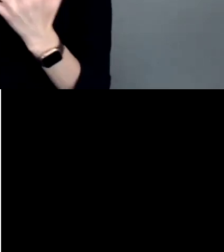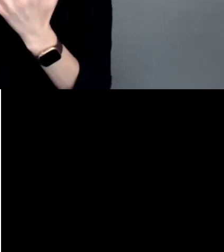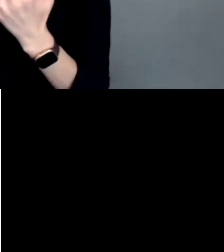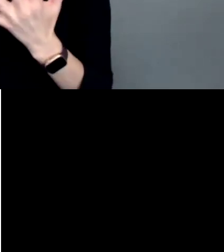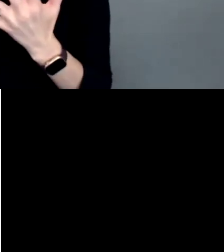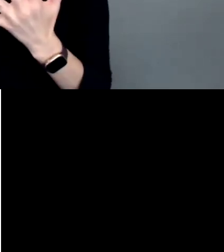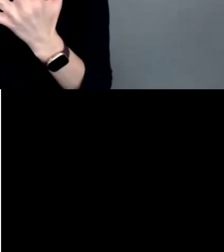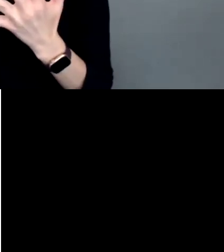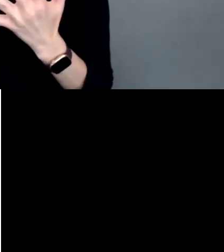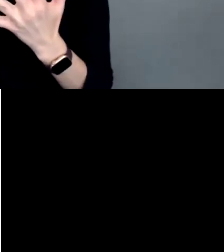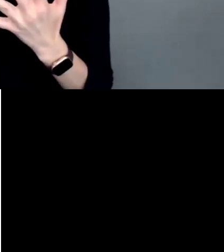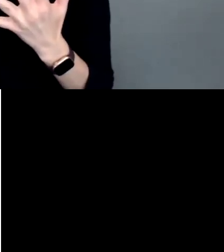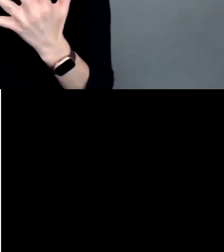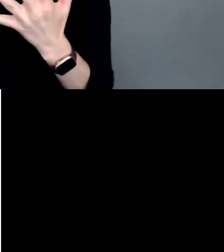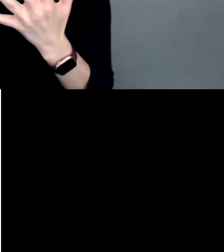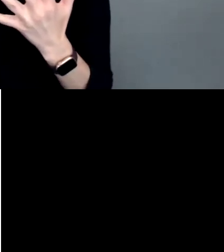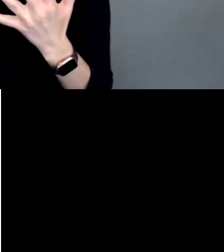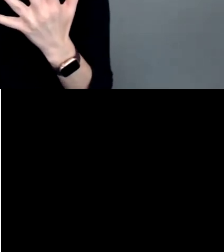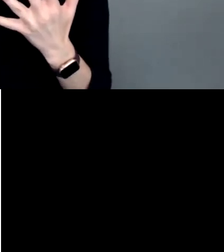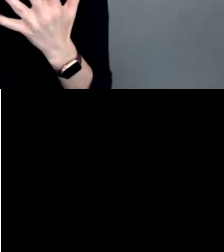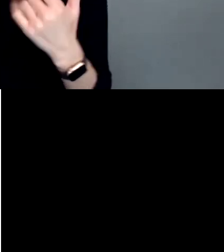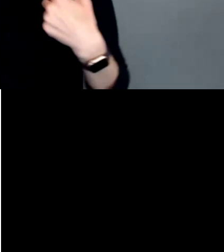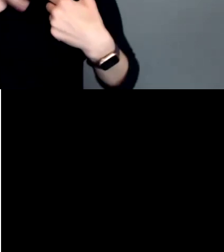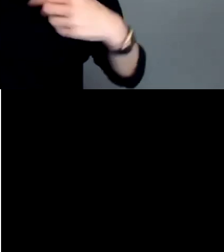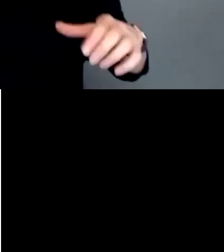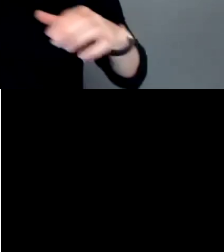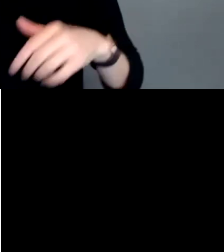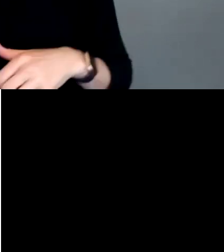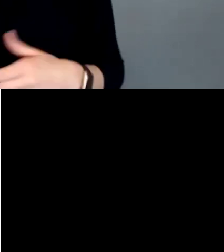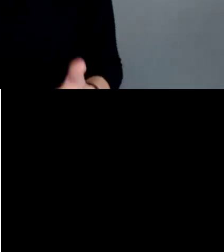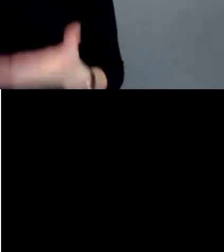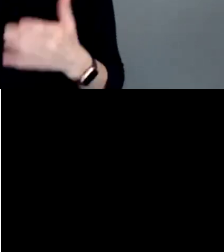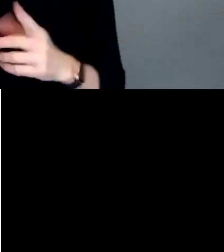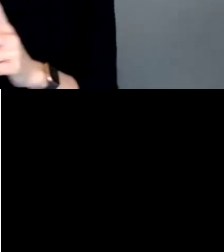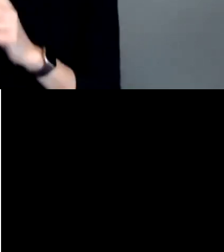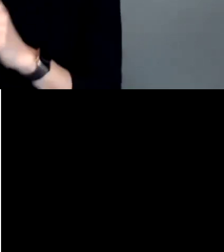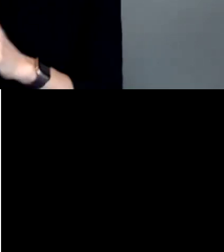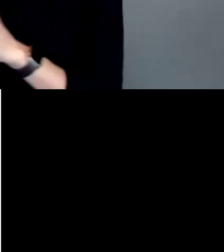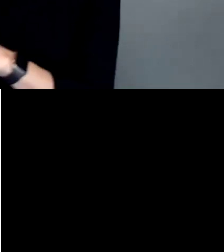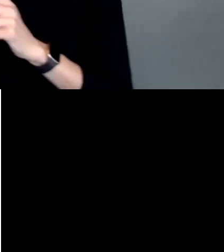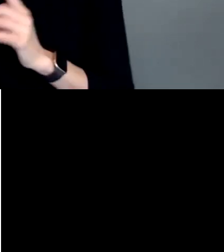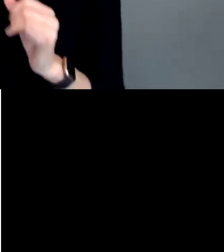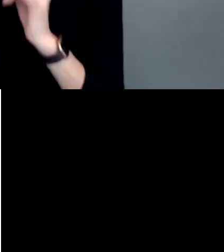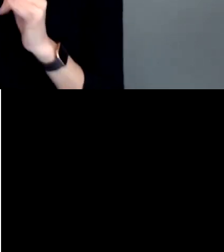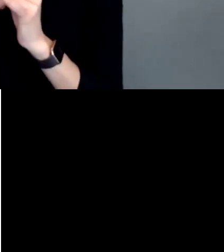to something that we are doing wrong as far as recruiting or interviewing or something of that nature,